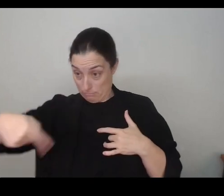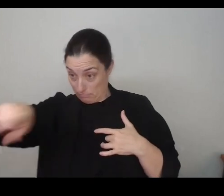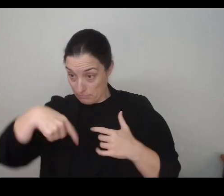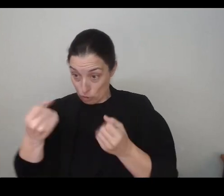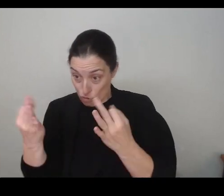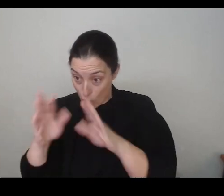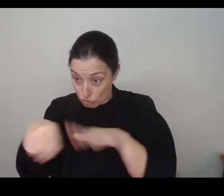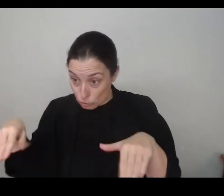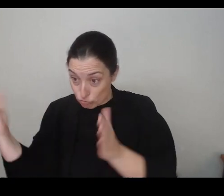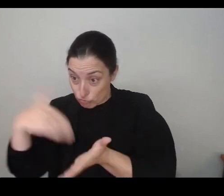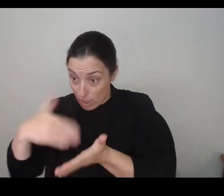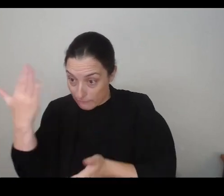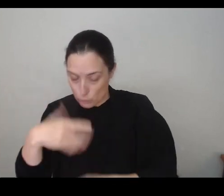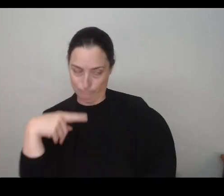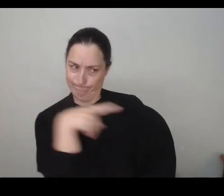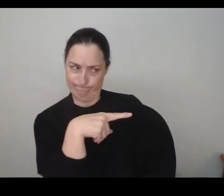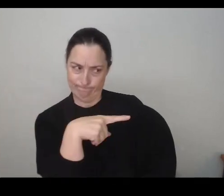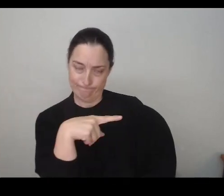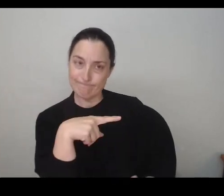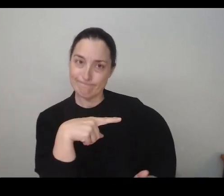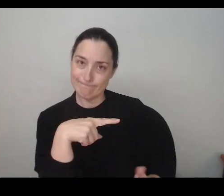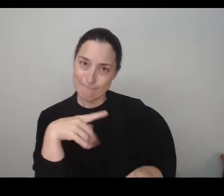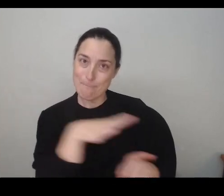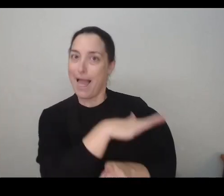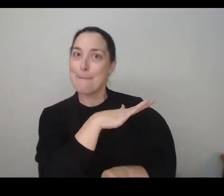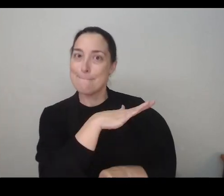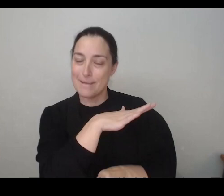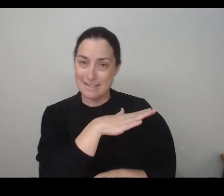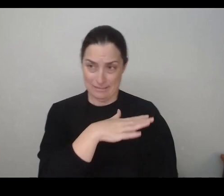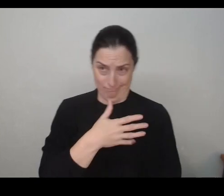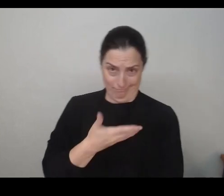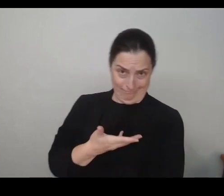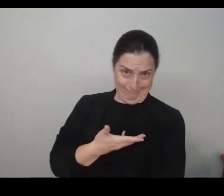I think, it's a lot of power. I'm not sure he was really responsible,